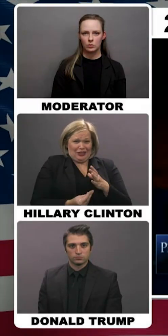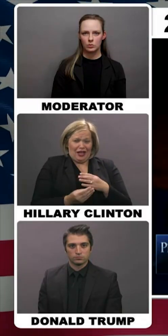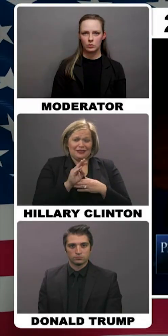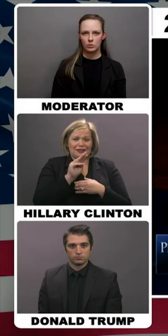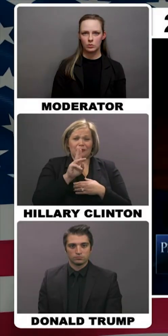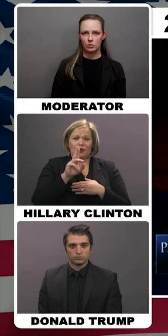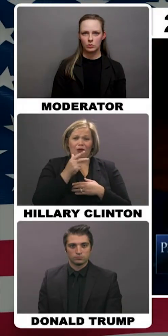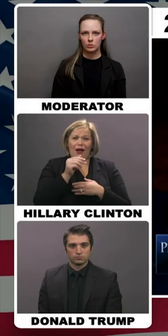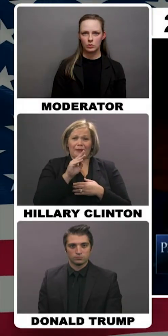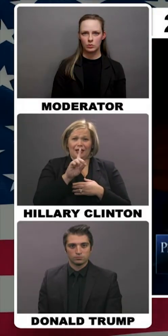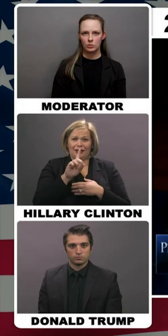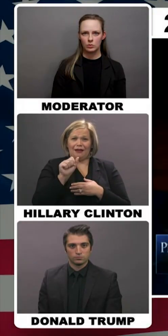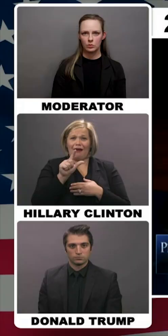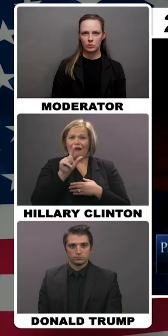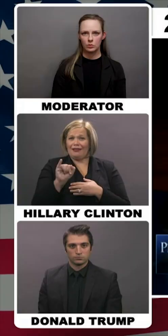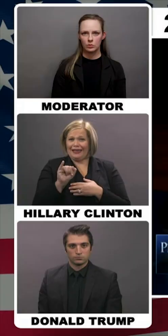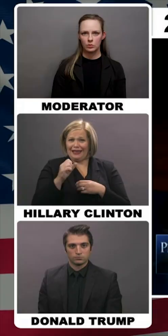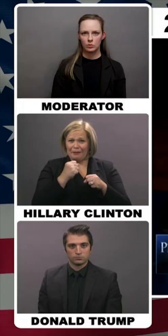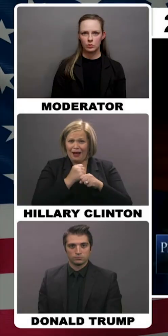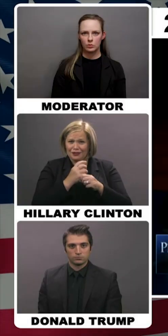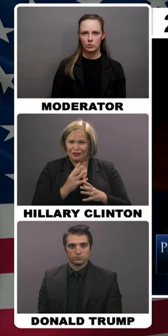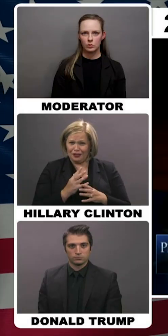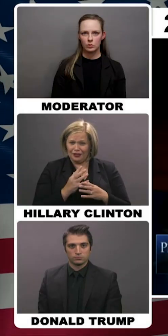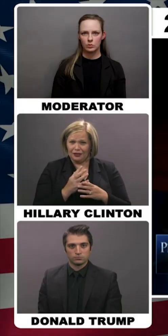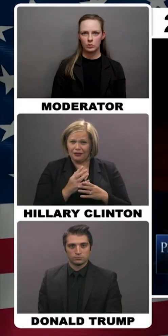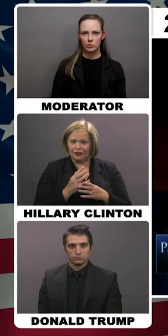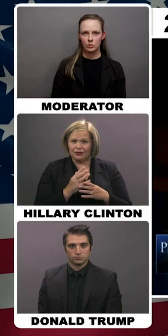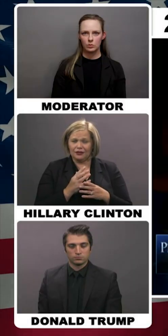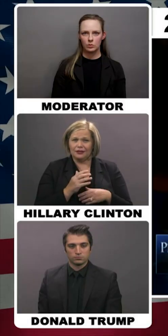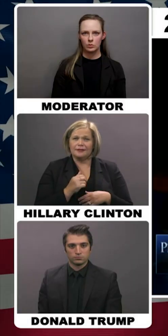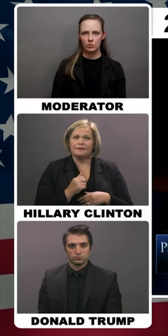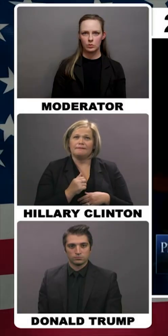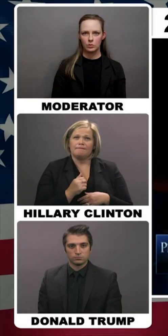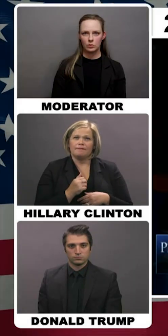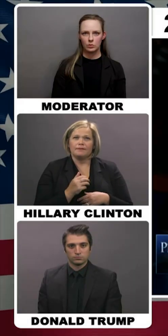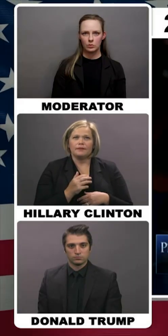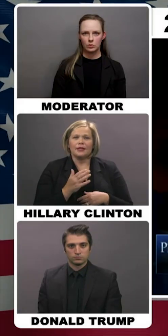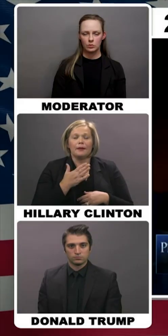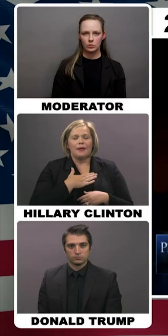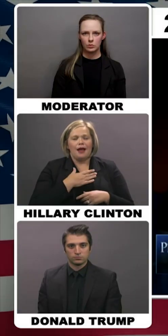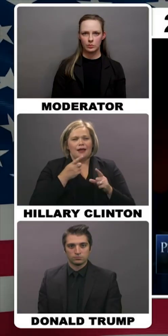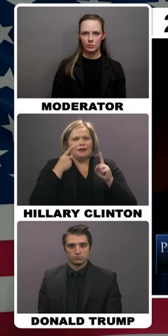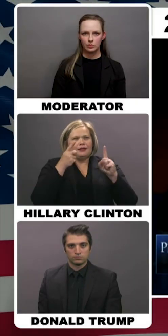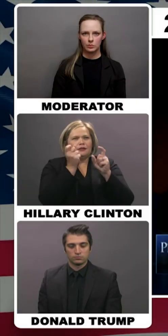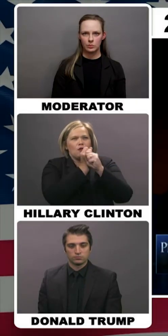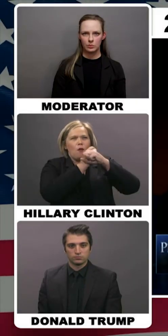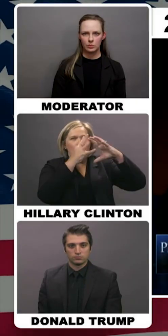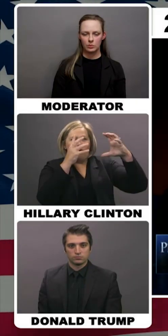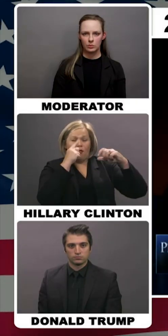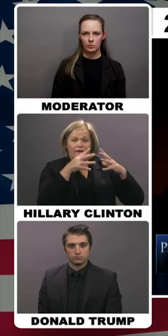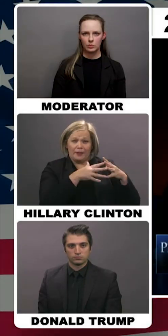My vision of America is in America where everyone has a place, if you're willing to work hard,